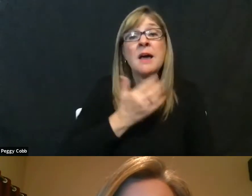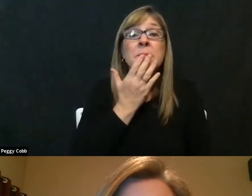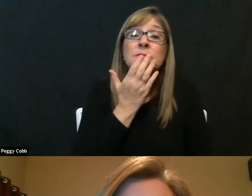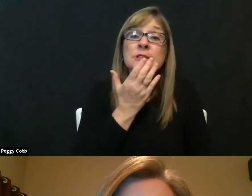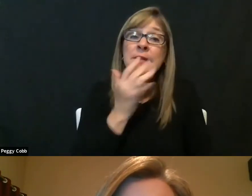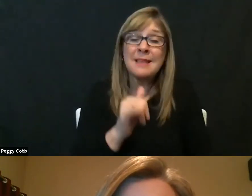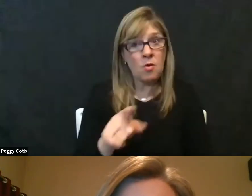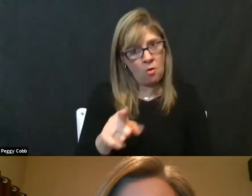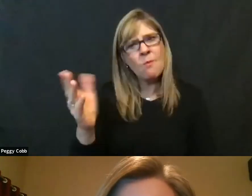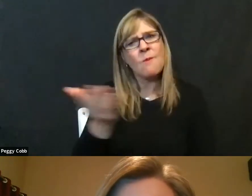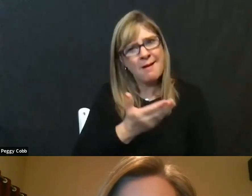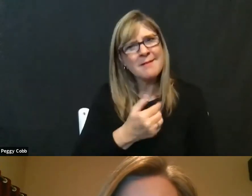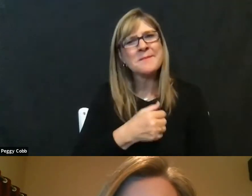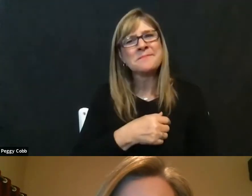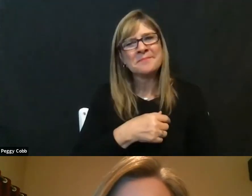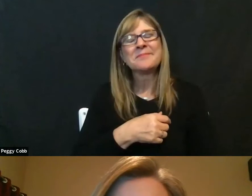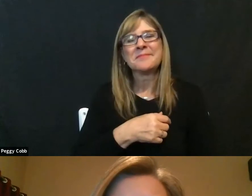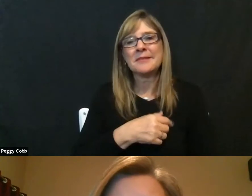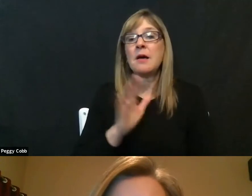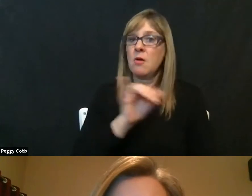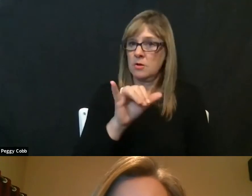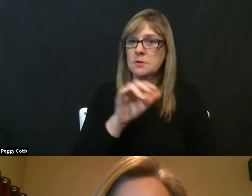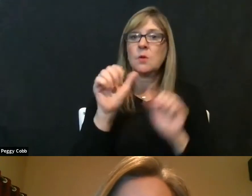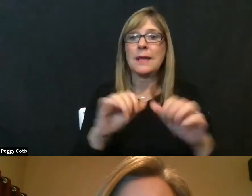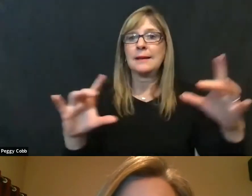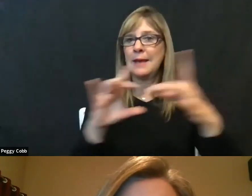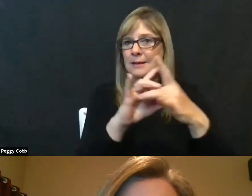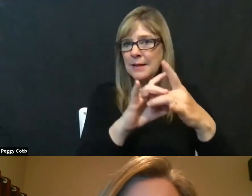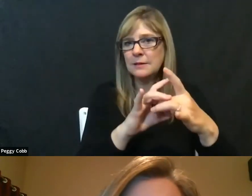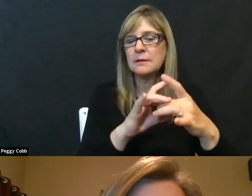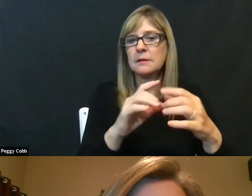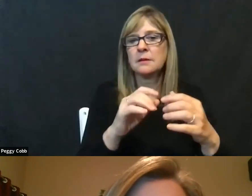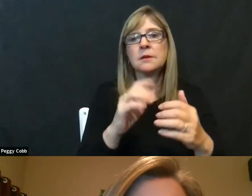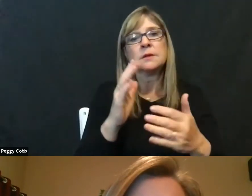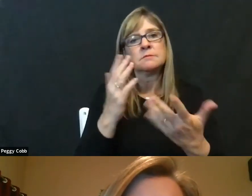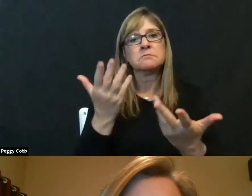and we can also get you connected with, there are some programs and some